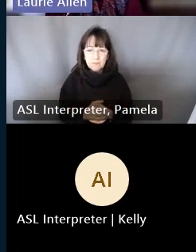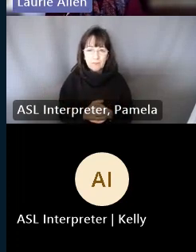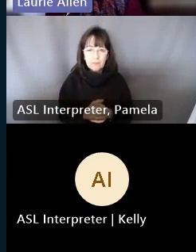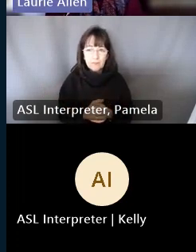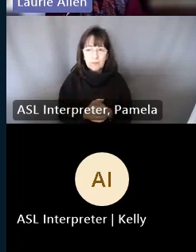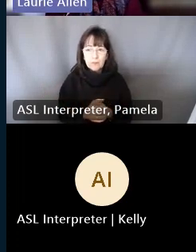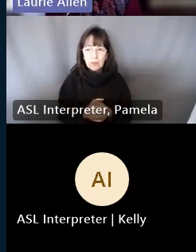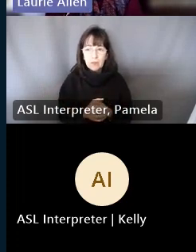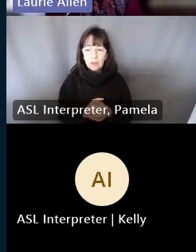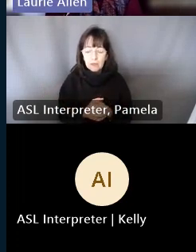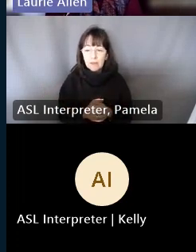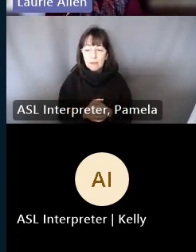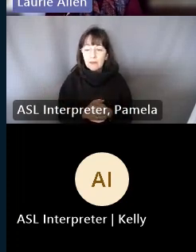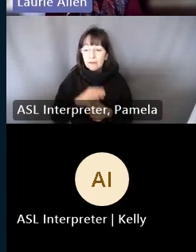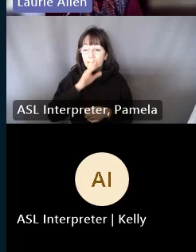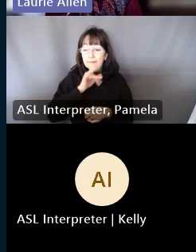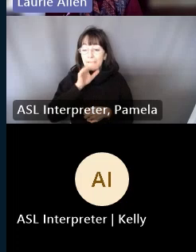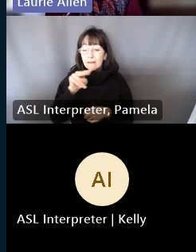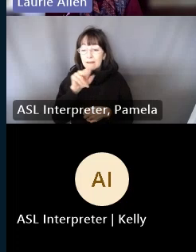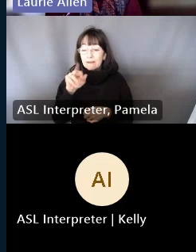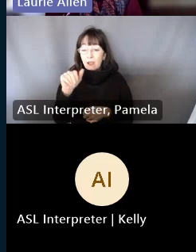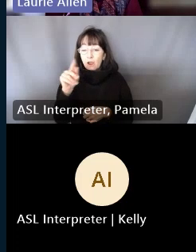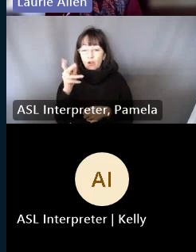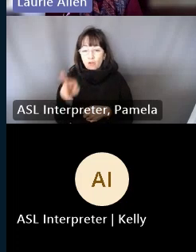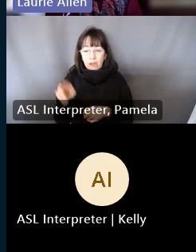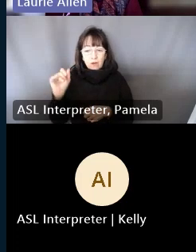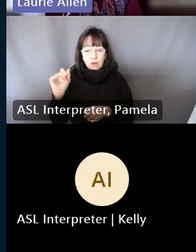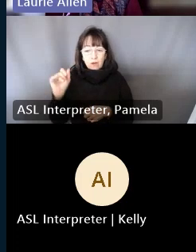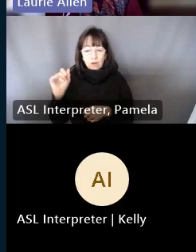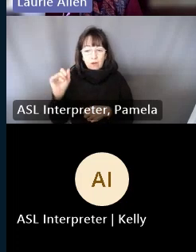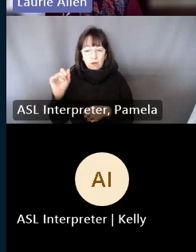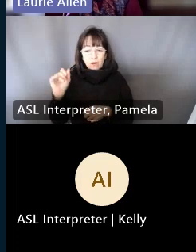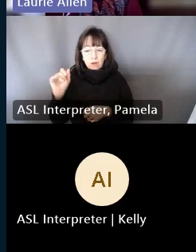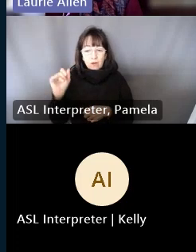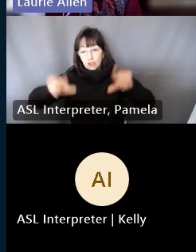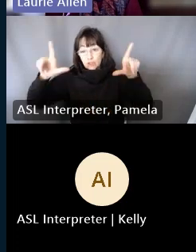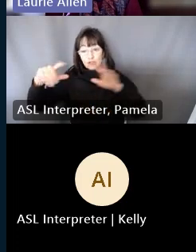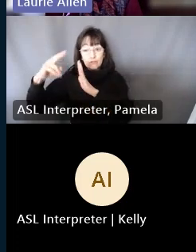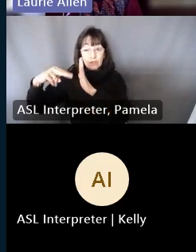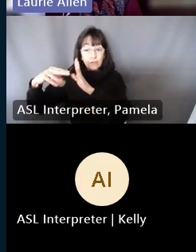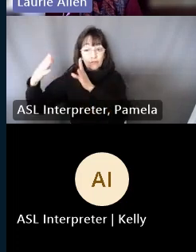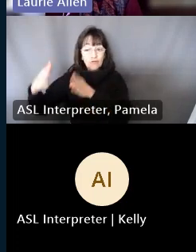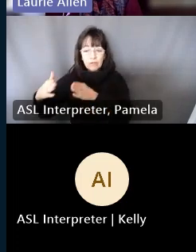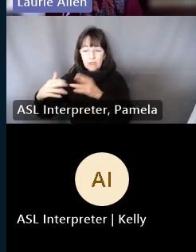Narrator is a screen reader built right into the operating system that we've had in Windows for quite some time.